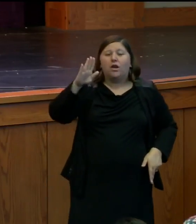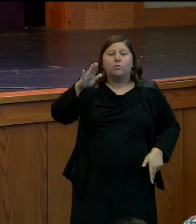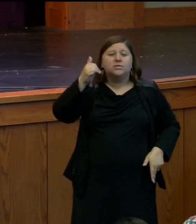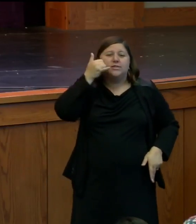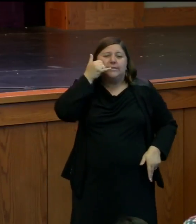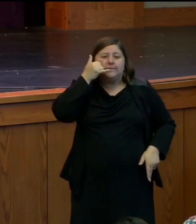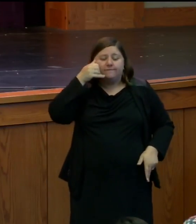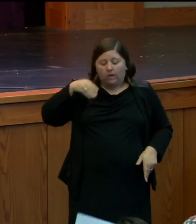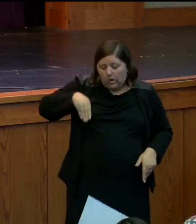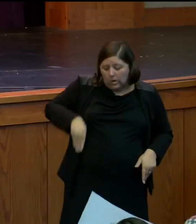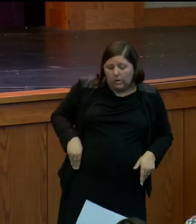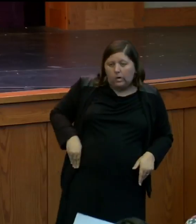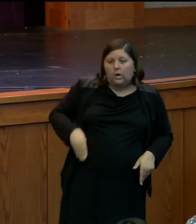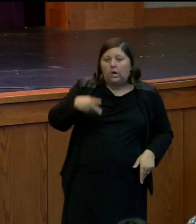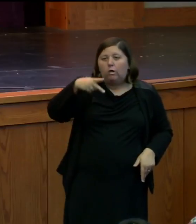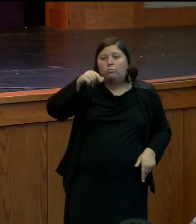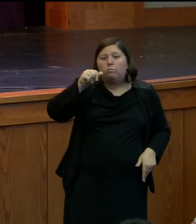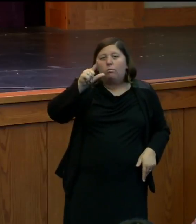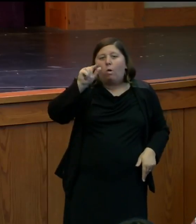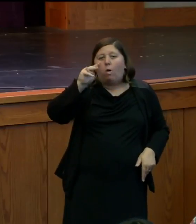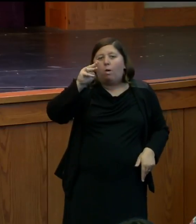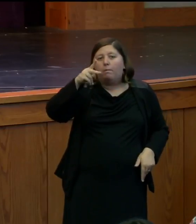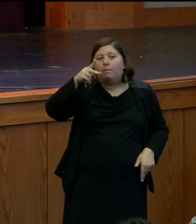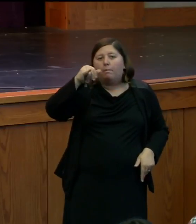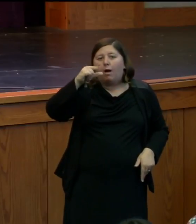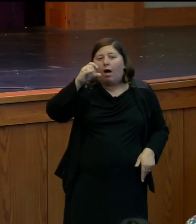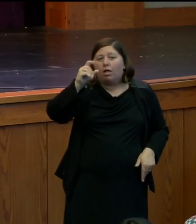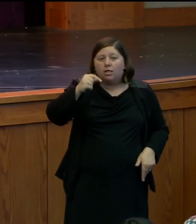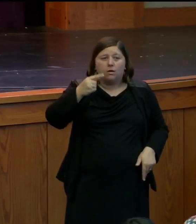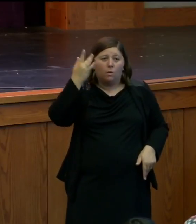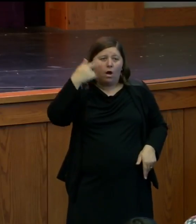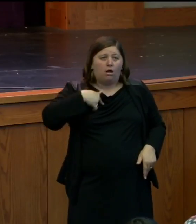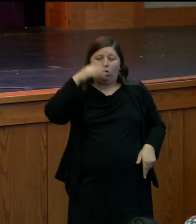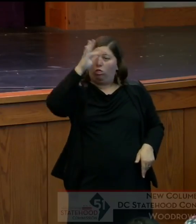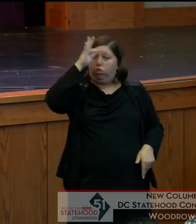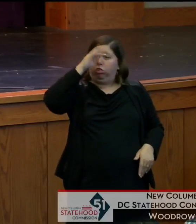I DON'T KNOW WHAT A GUN LOOKS LIKE, OKAY?